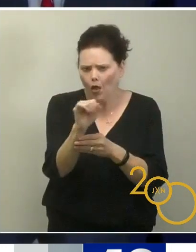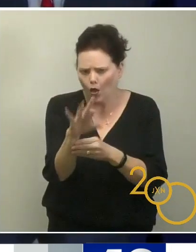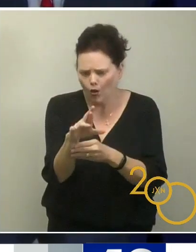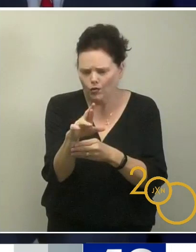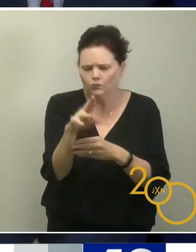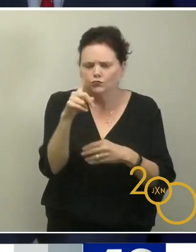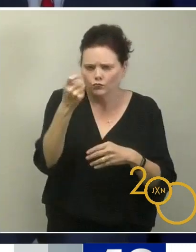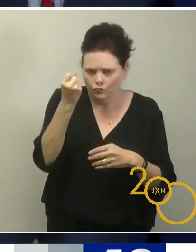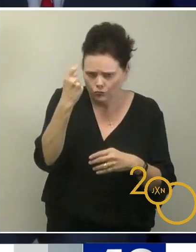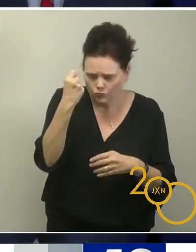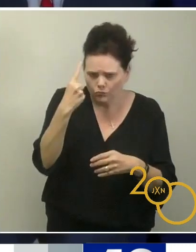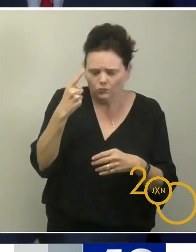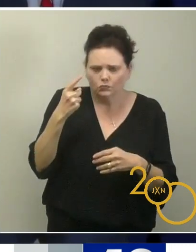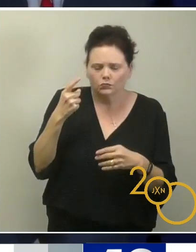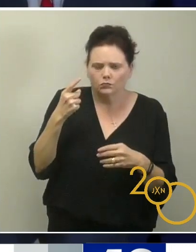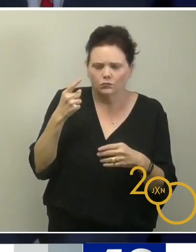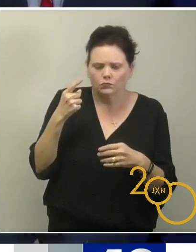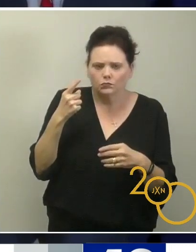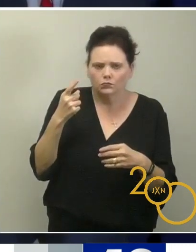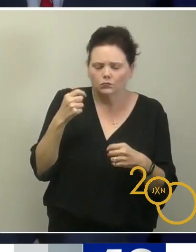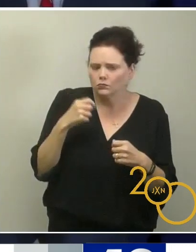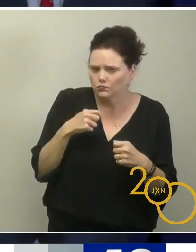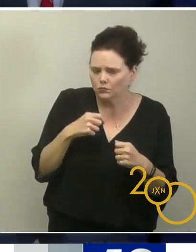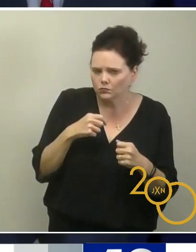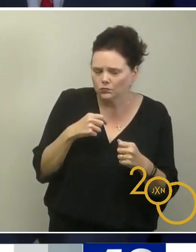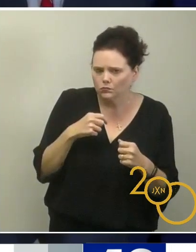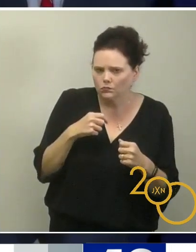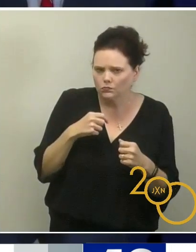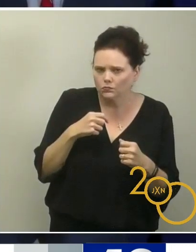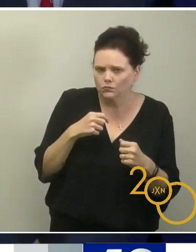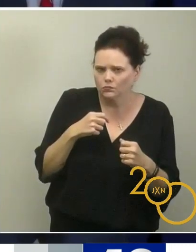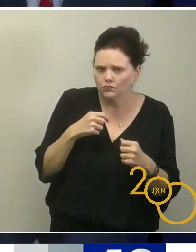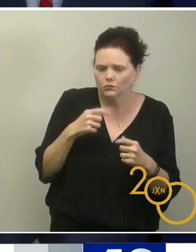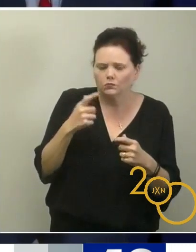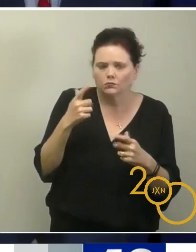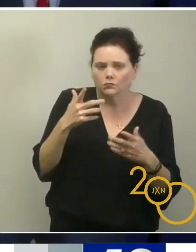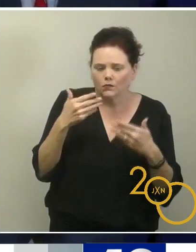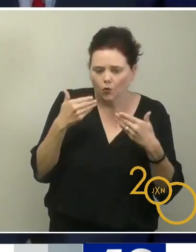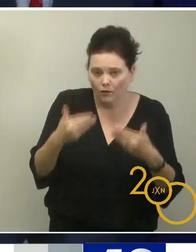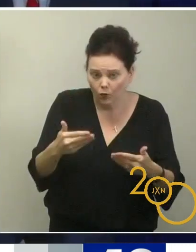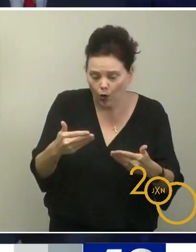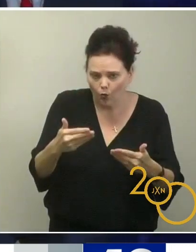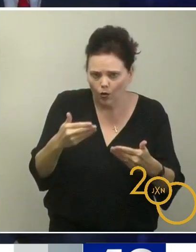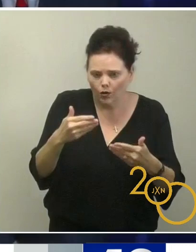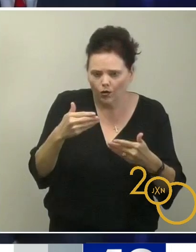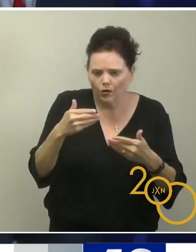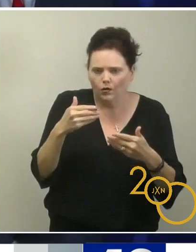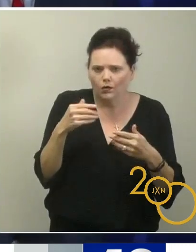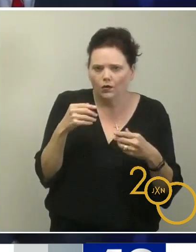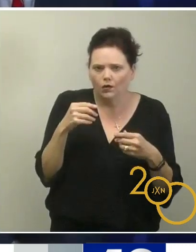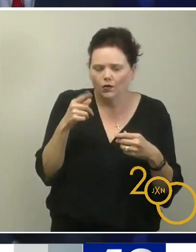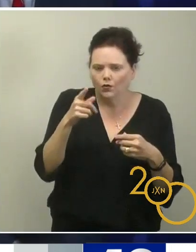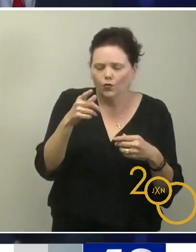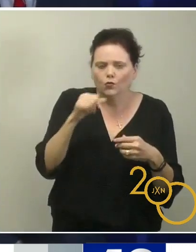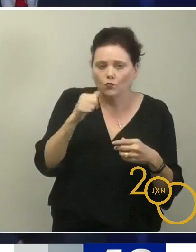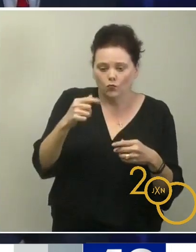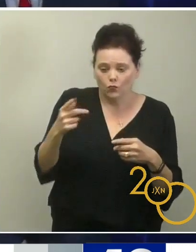THIS RESPONSE? YOUR TEAM HAS MET WITH THE MAYOR. YOU UNDERSTAND THAT HE AGREES